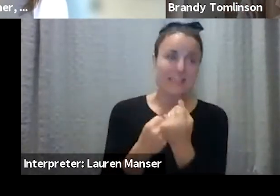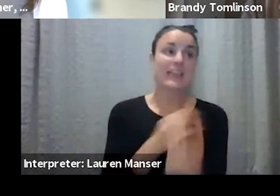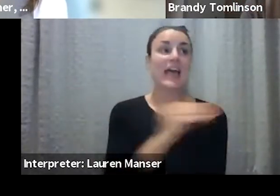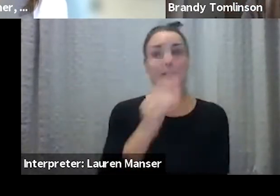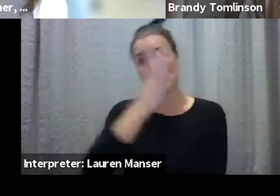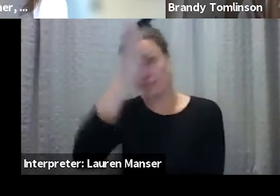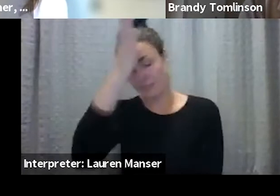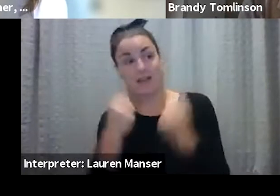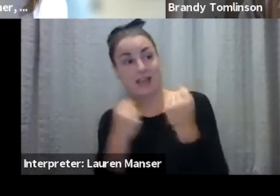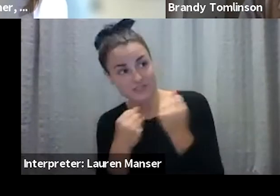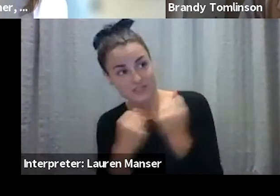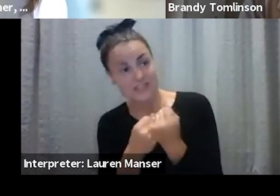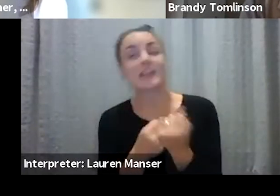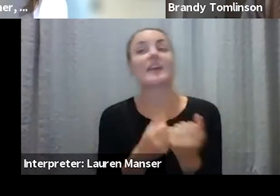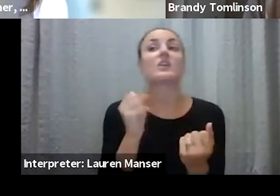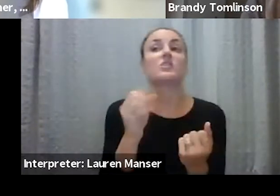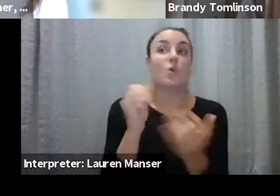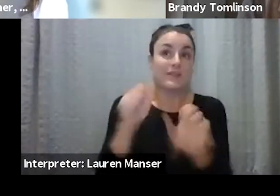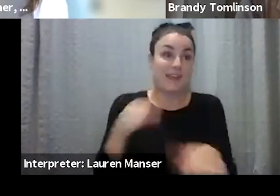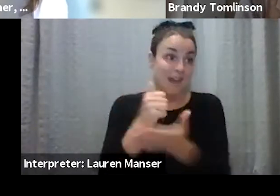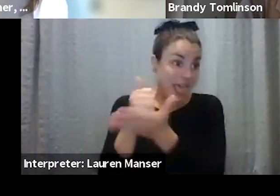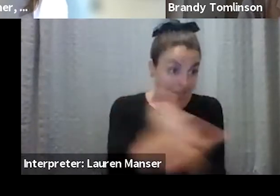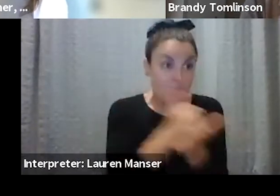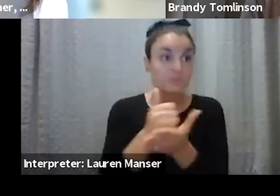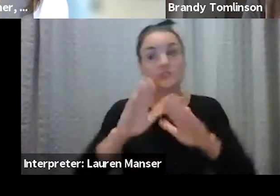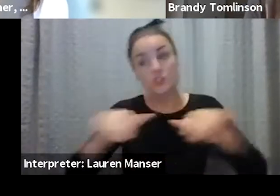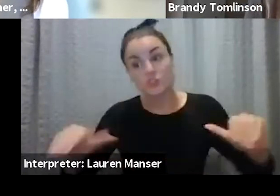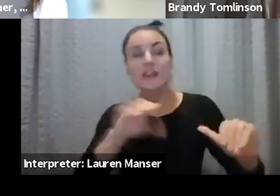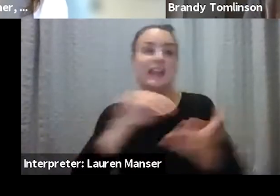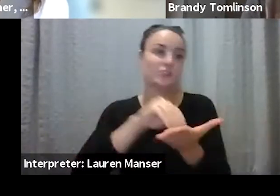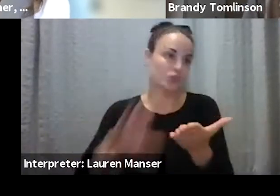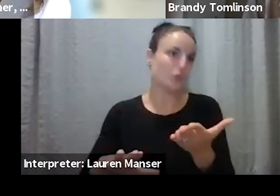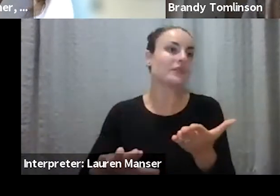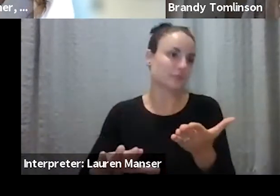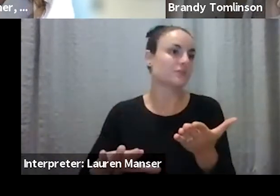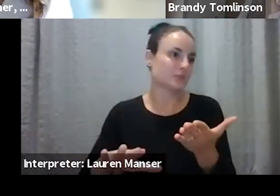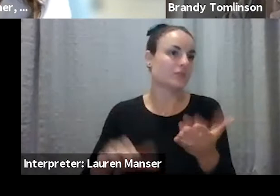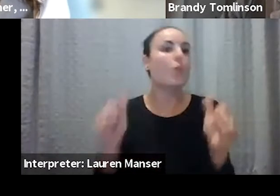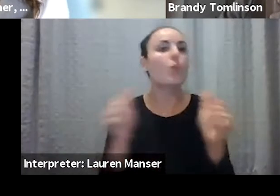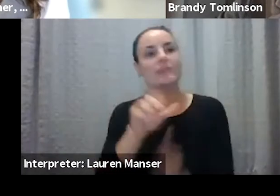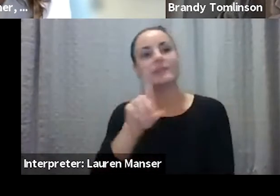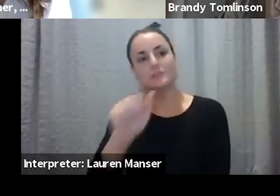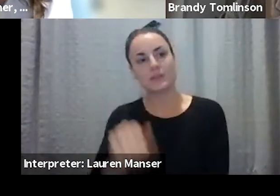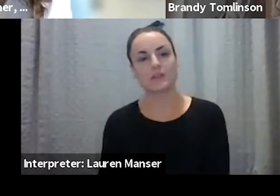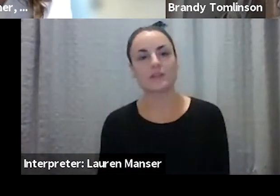these students with disabilities. So I look forward to talking more about that with you. Great. And it was such an informative panel,